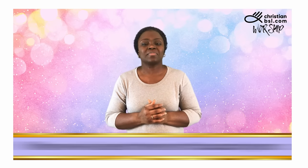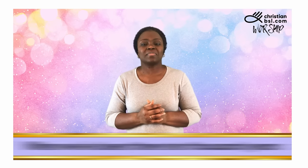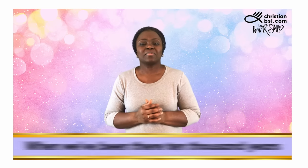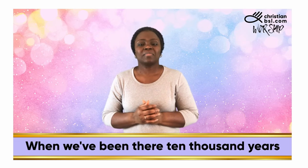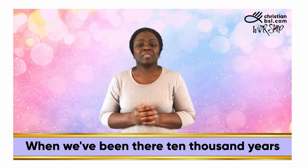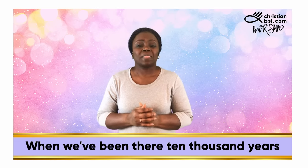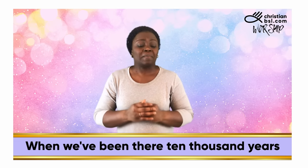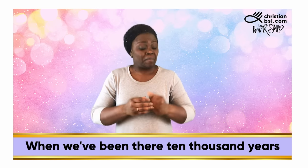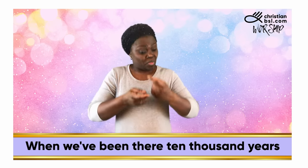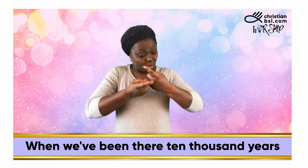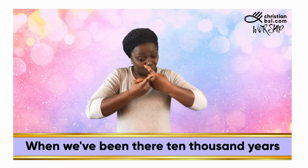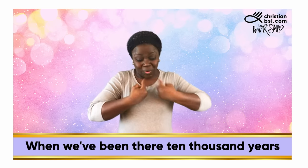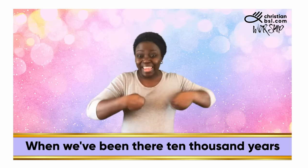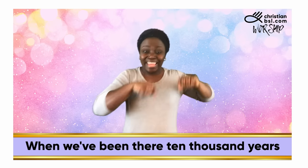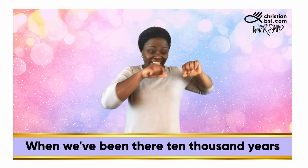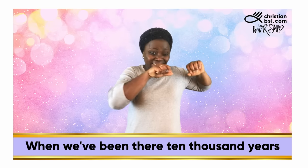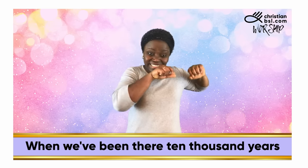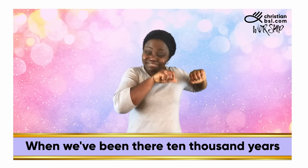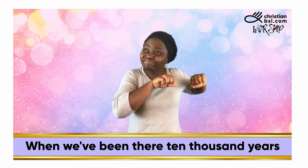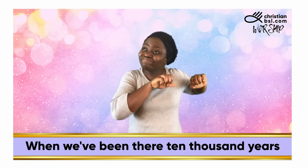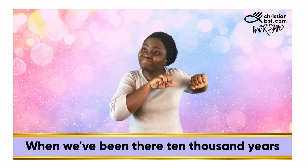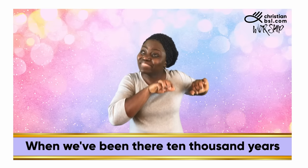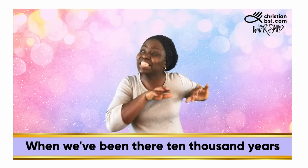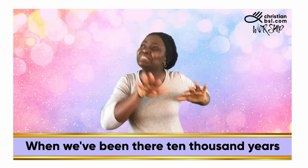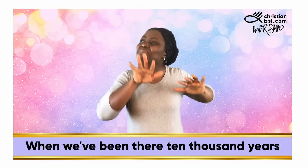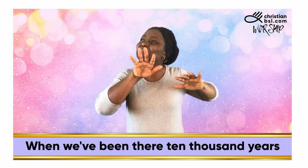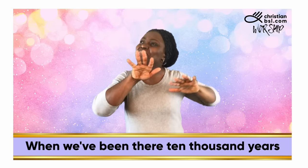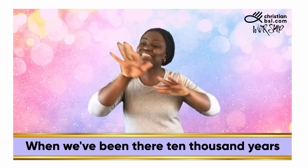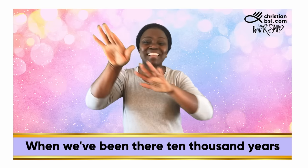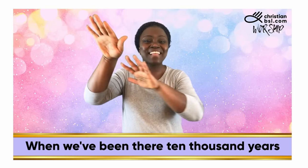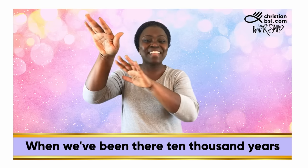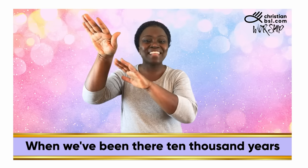When we've been there